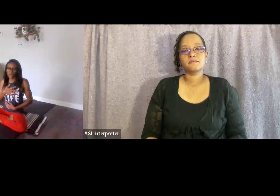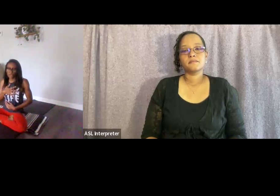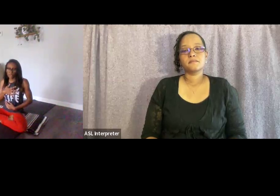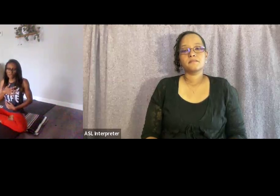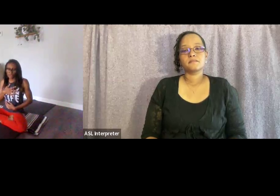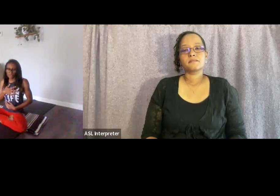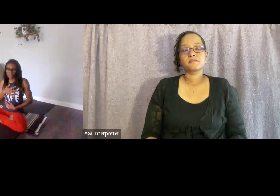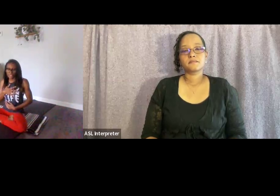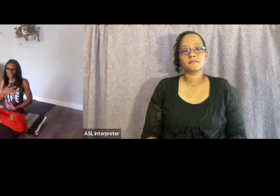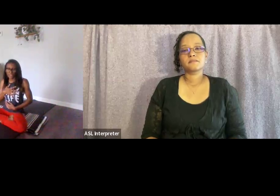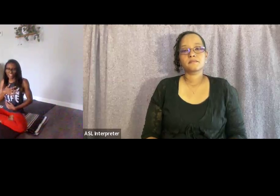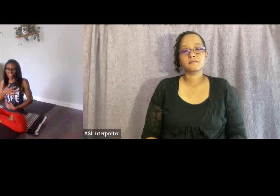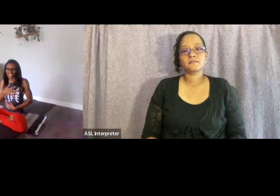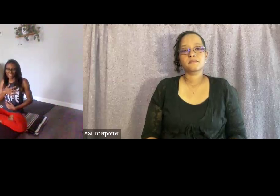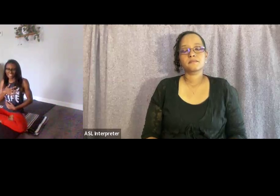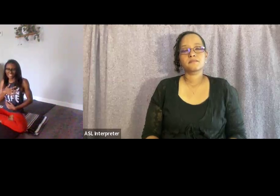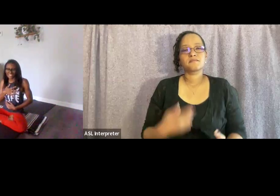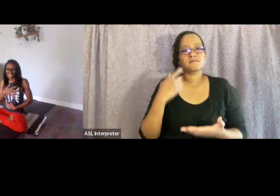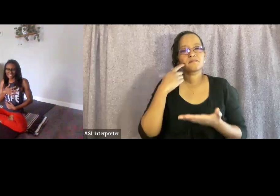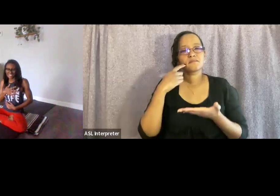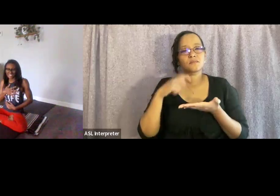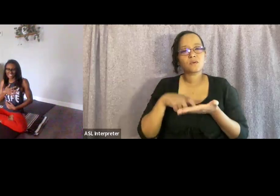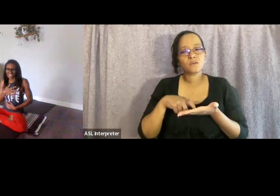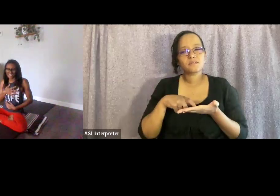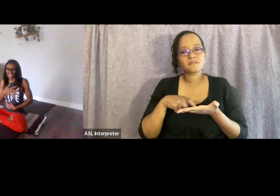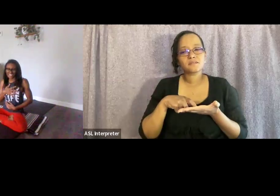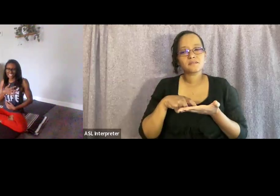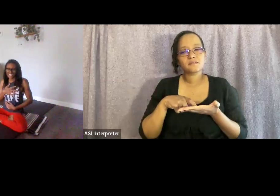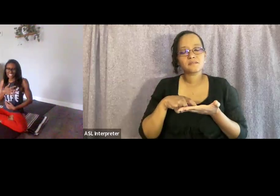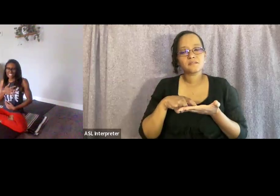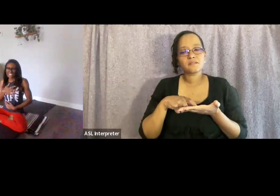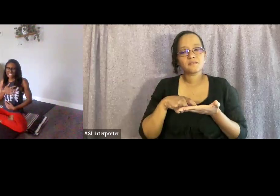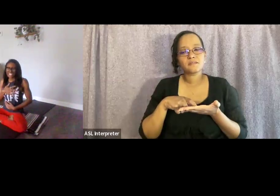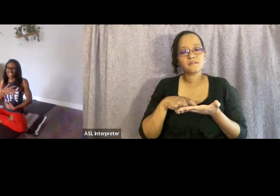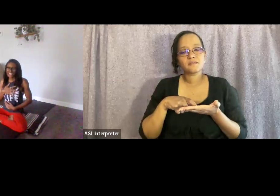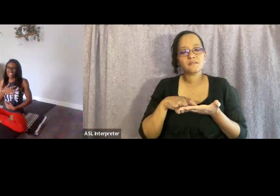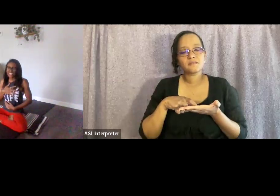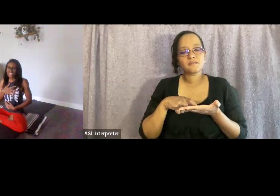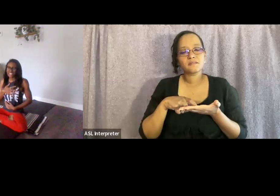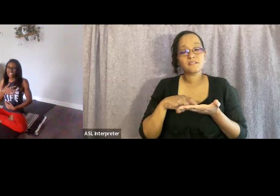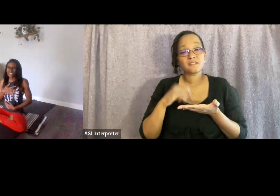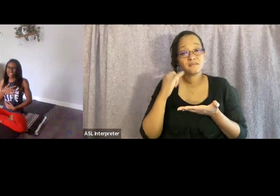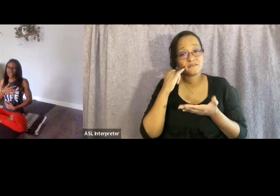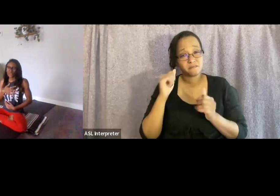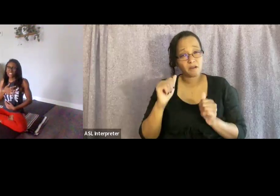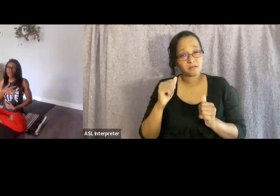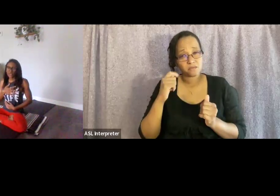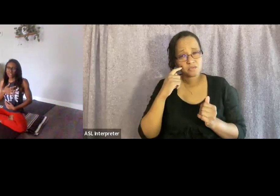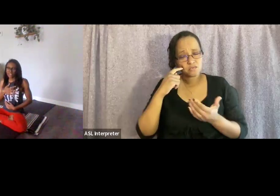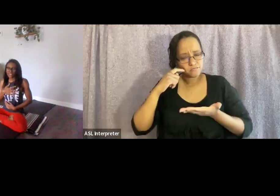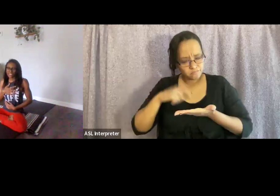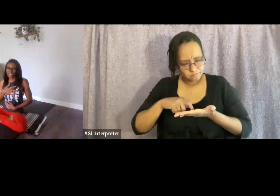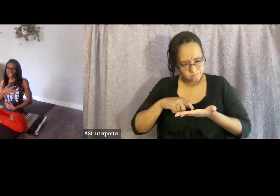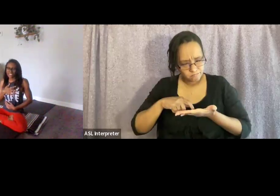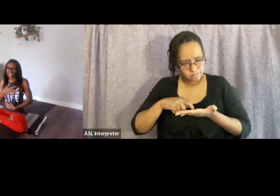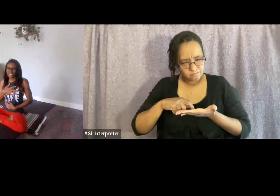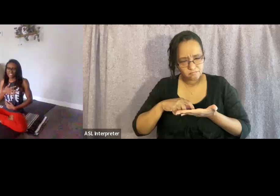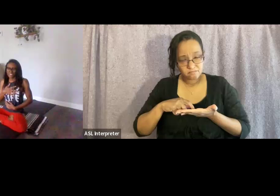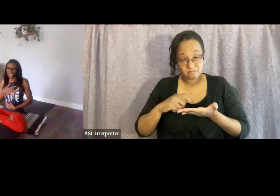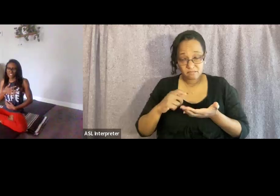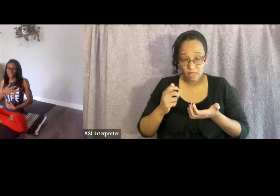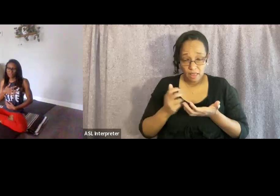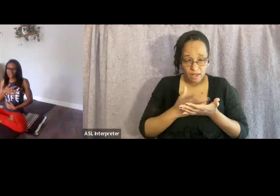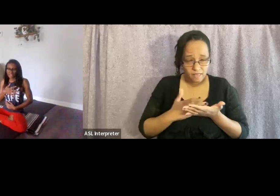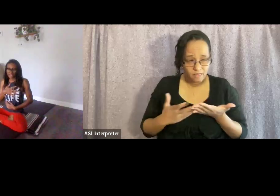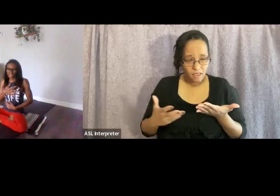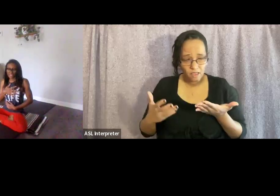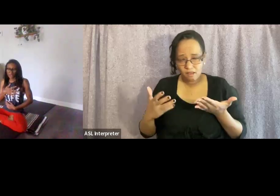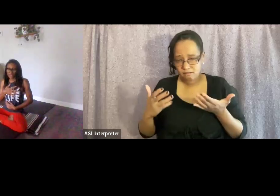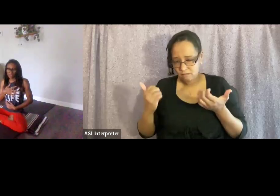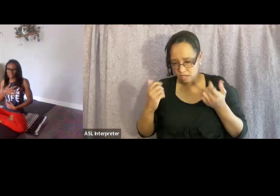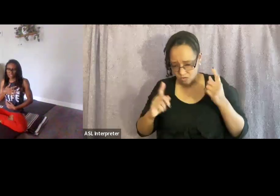Notice, if you can, anything or anywhere in the body, or in the breath,